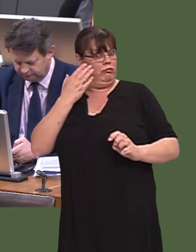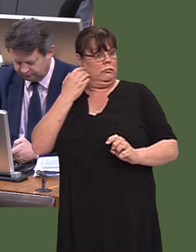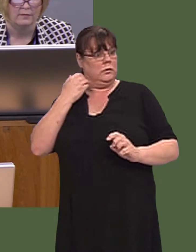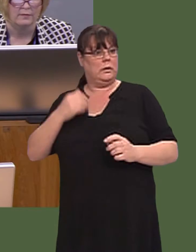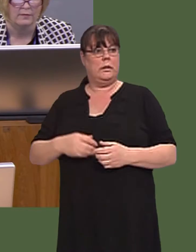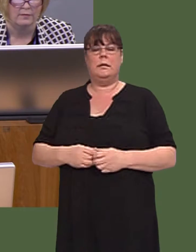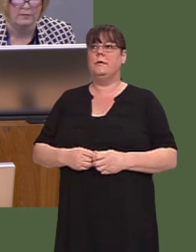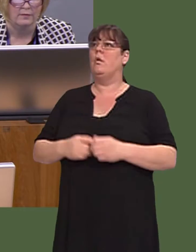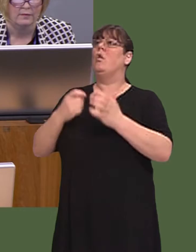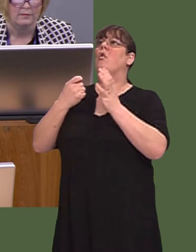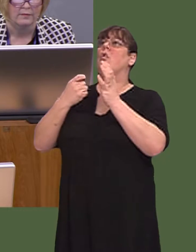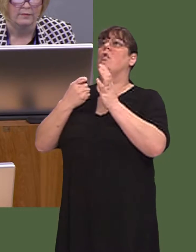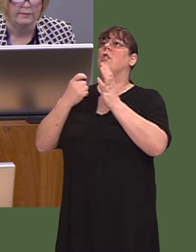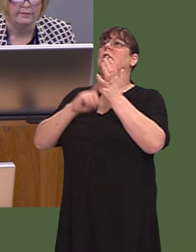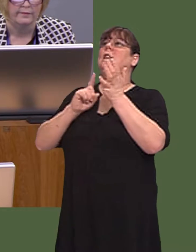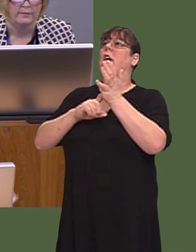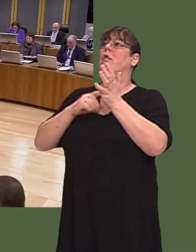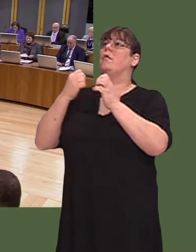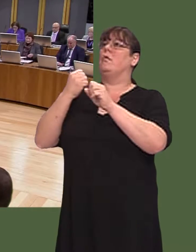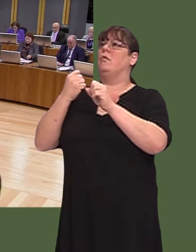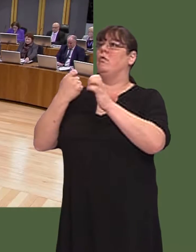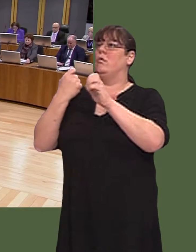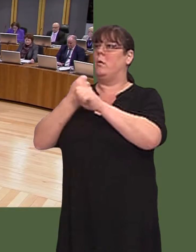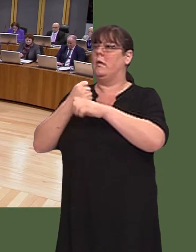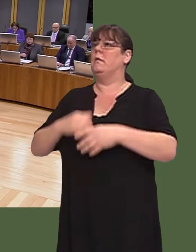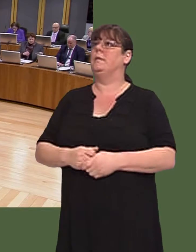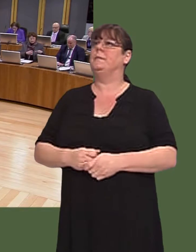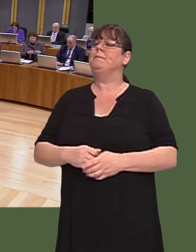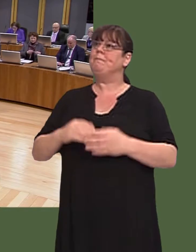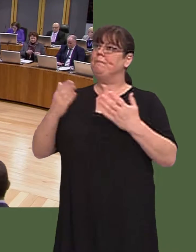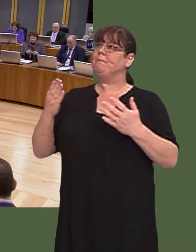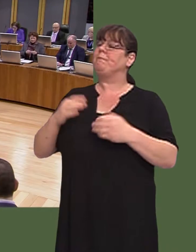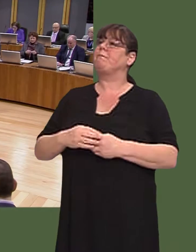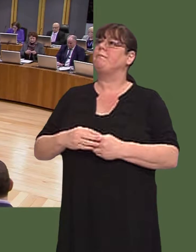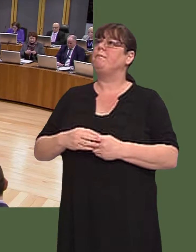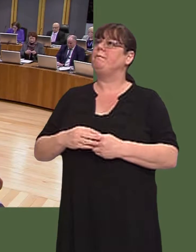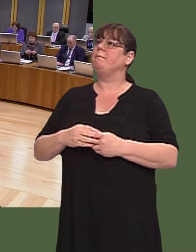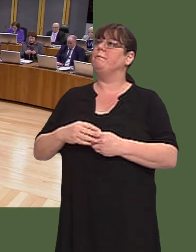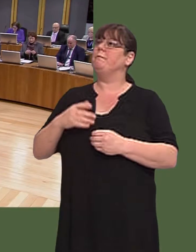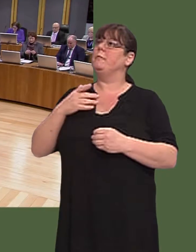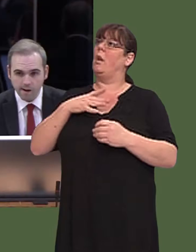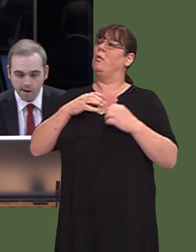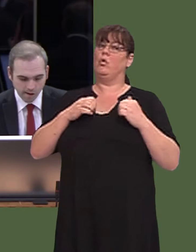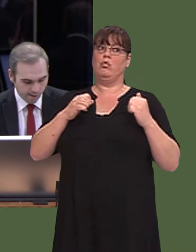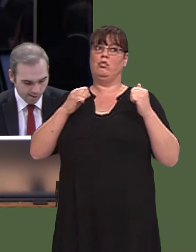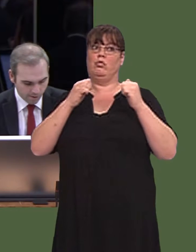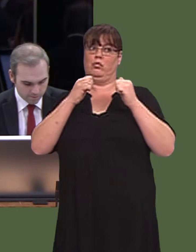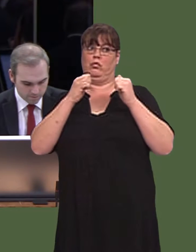Rhun ap Iorwerth: May I also associate myself with the question and the comments made by